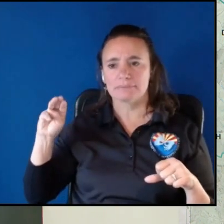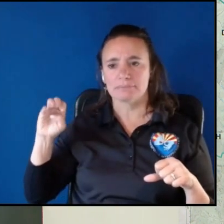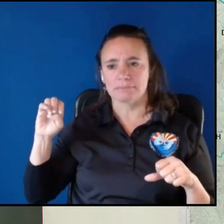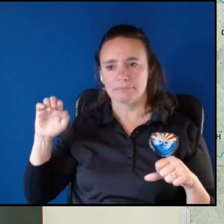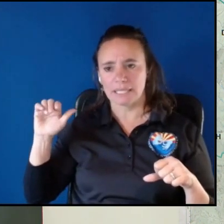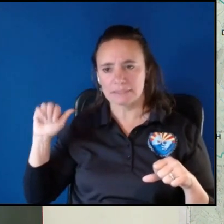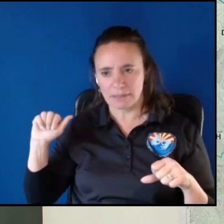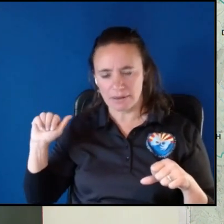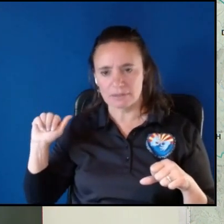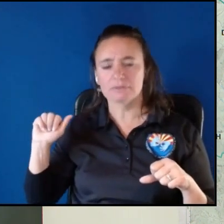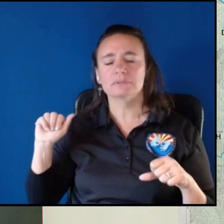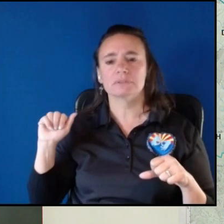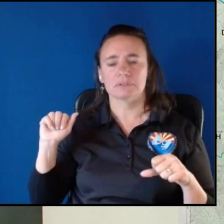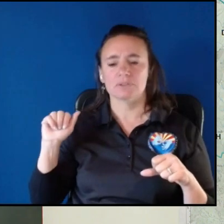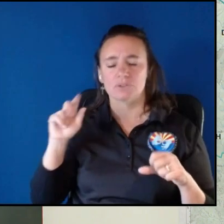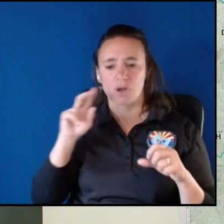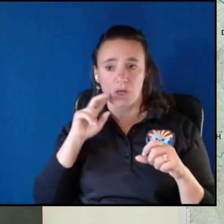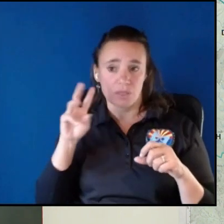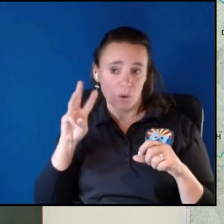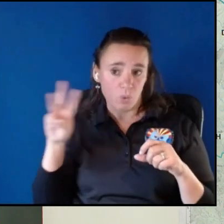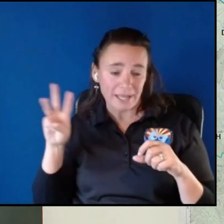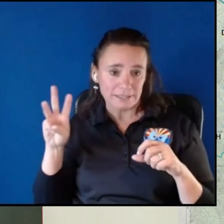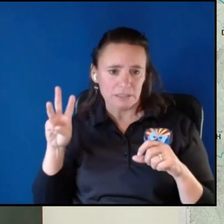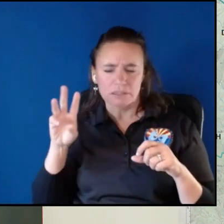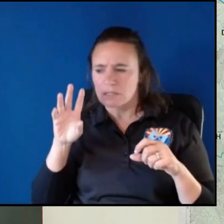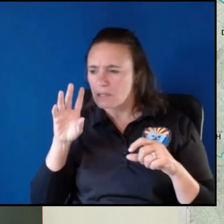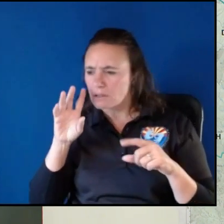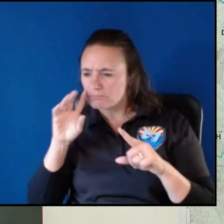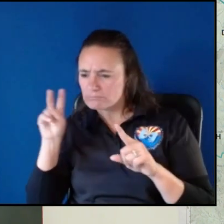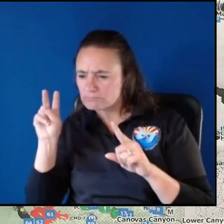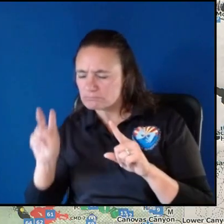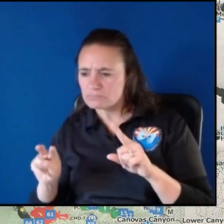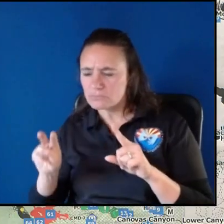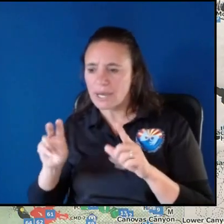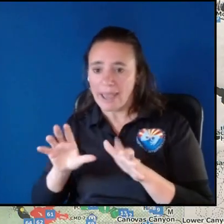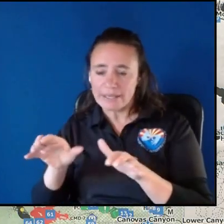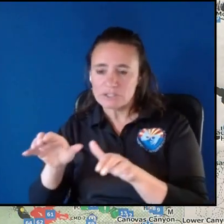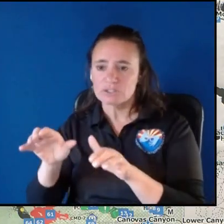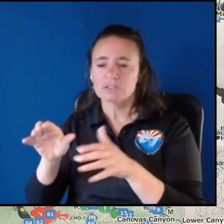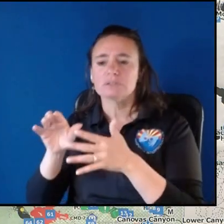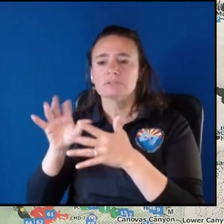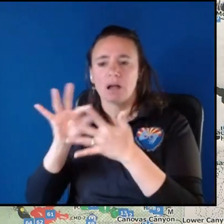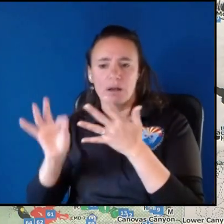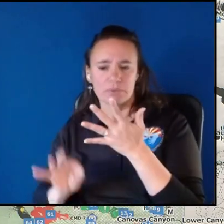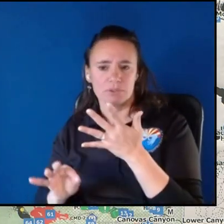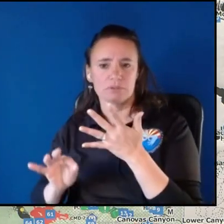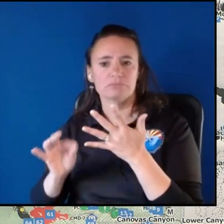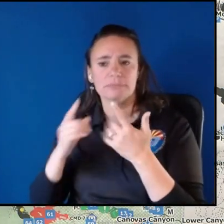So, looking for actions and options that will give us the greatest chance for success to maintain an integrity of the watershed